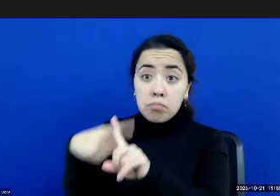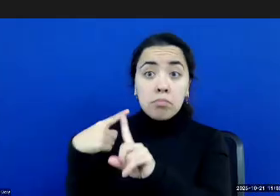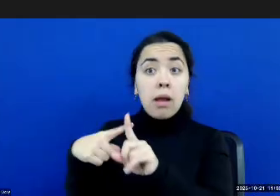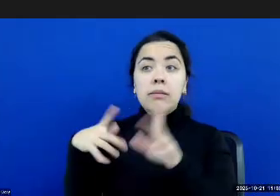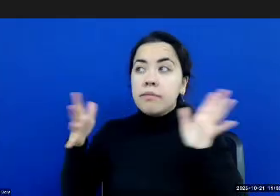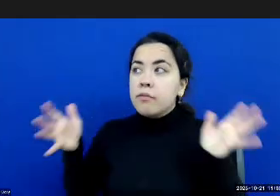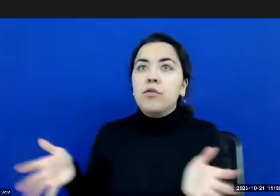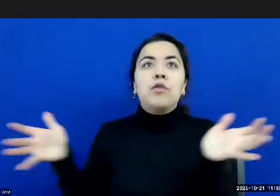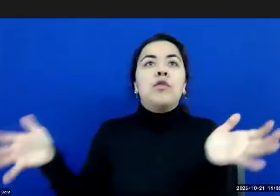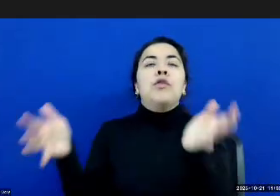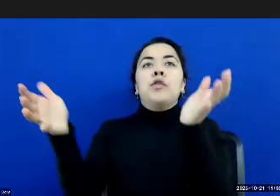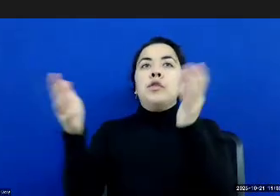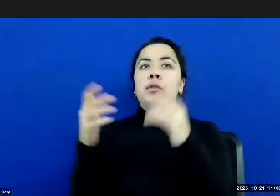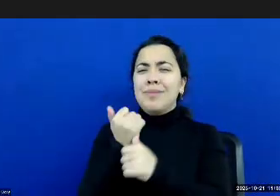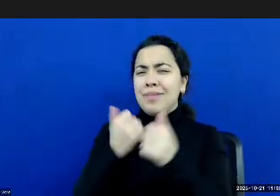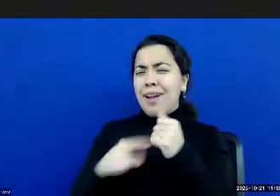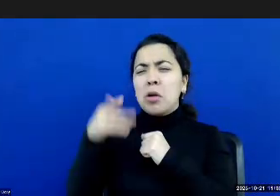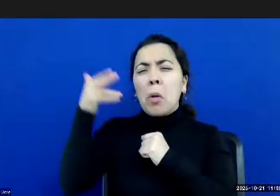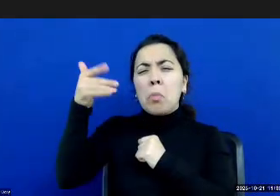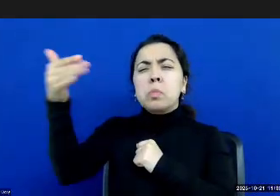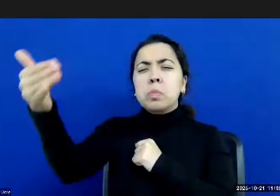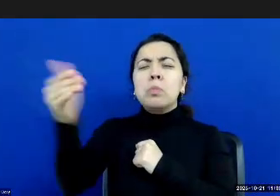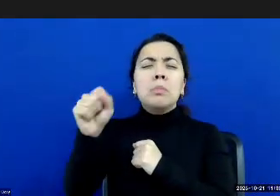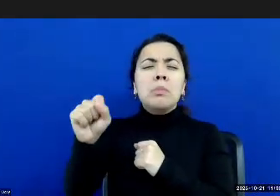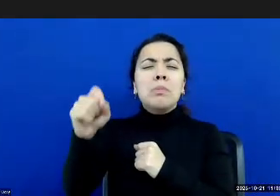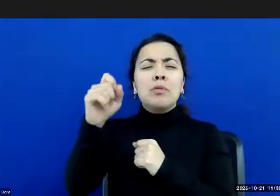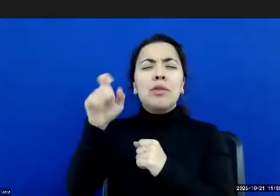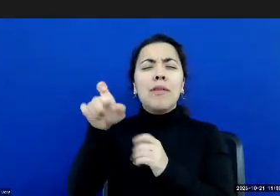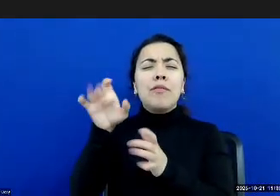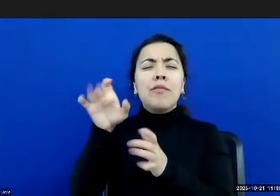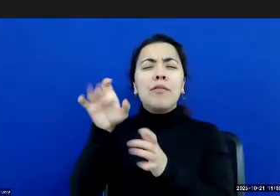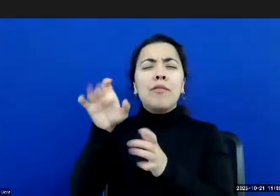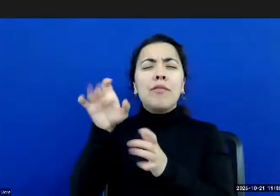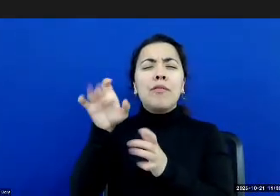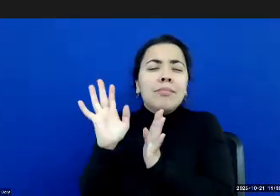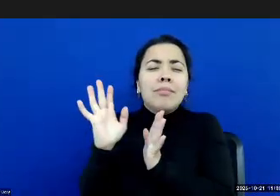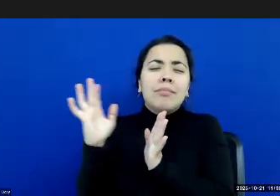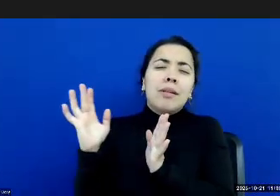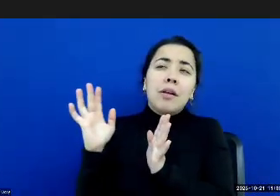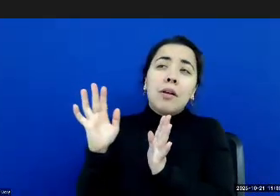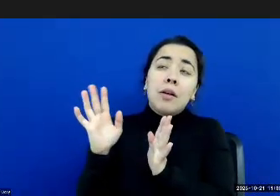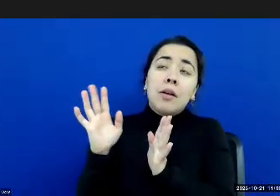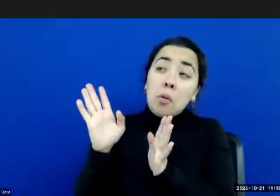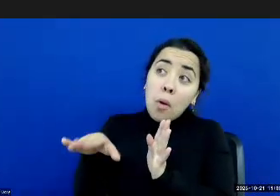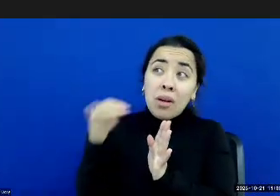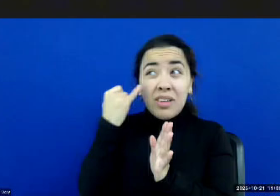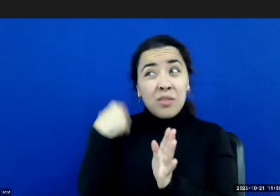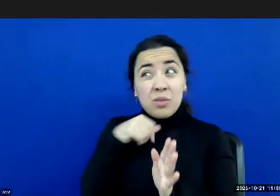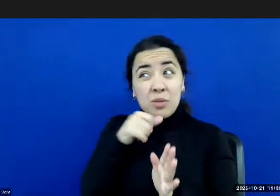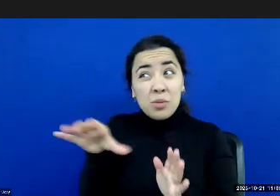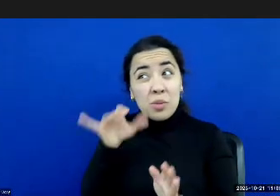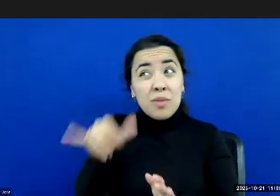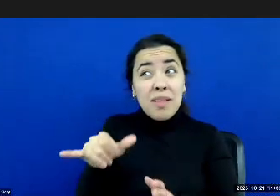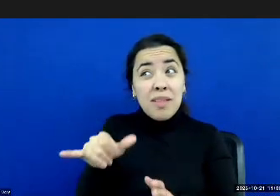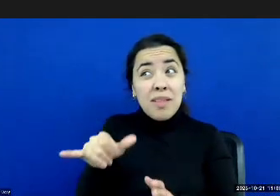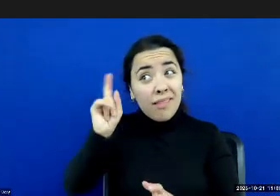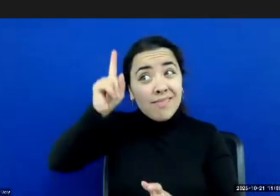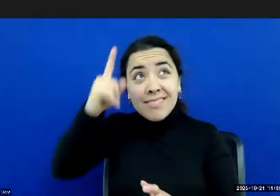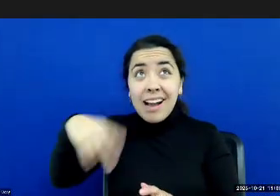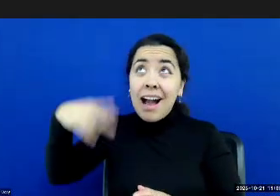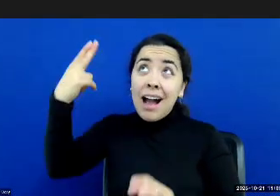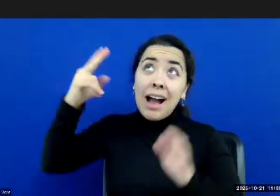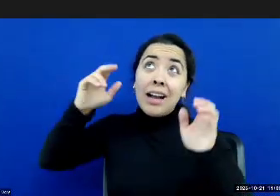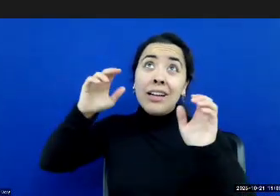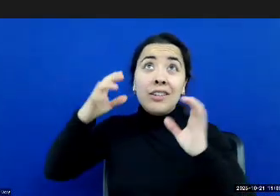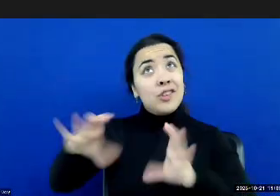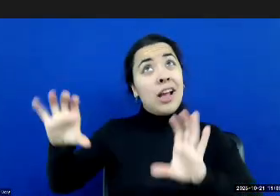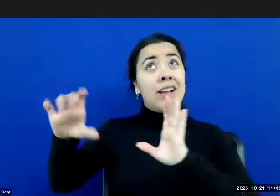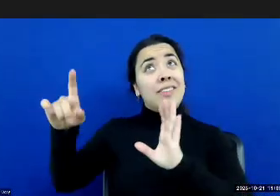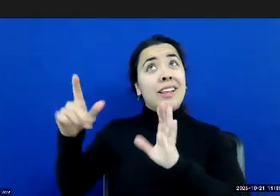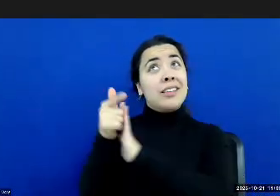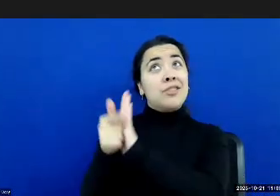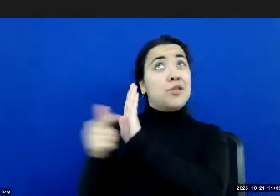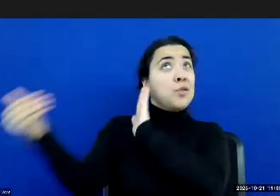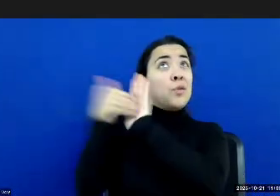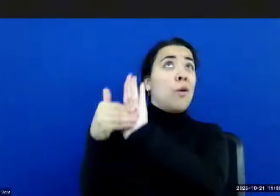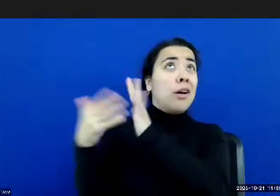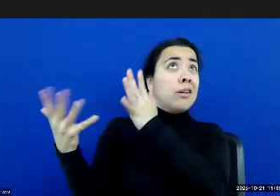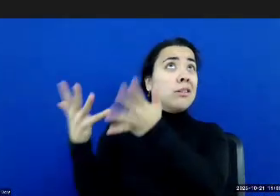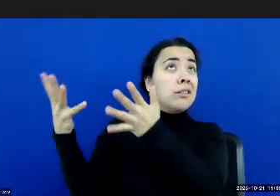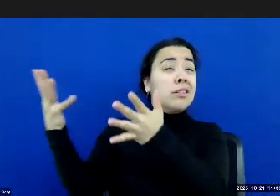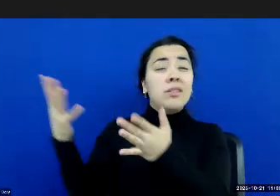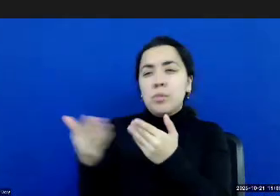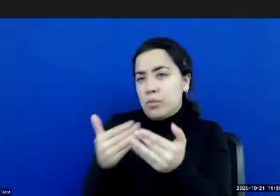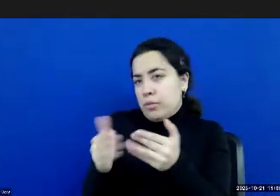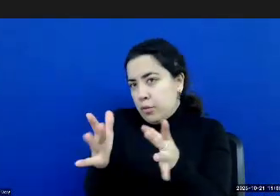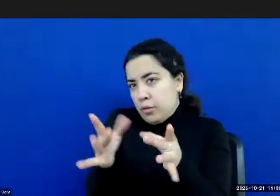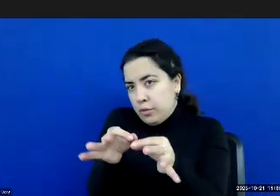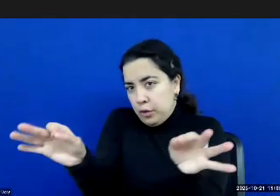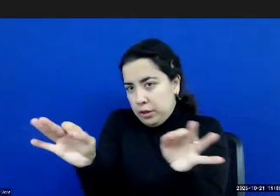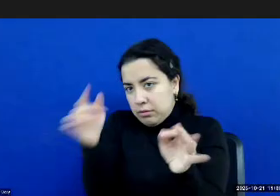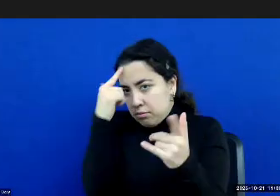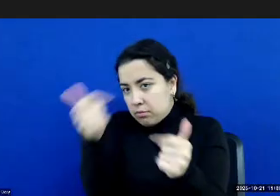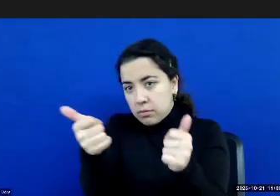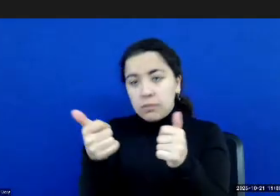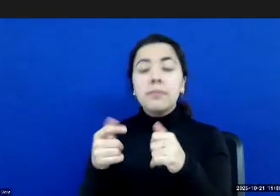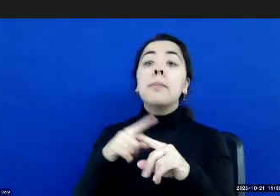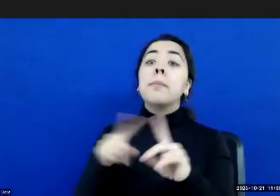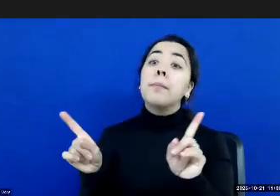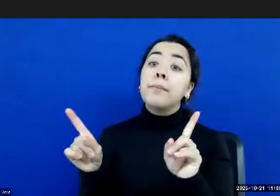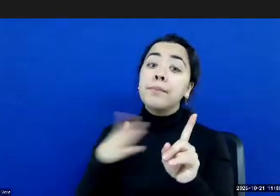Kathleen DeForest: be positive, and every once in a while, you do need to kind of throw that stick in, and be like, well, if we don't do this, there's a high probability that we could get sued, or, you know, however you want to phrase it.